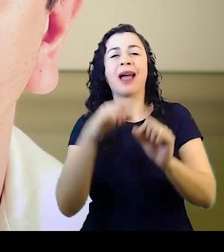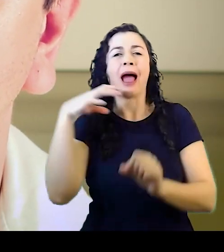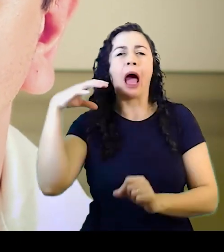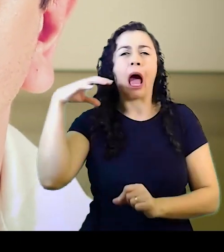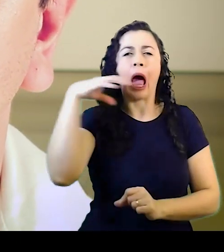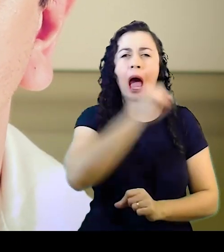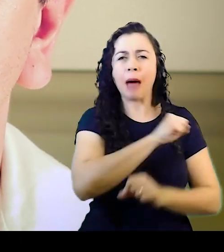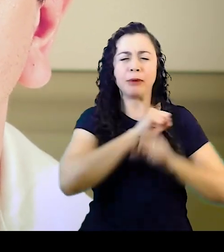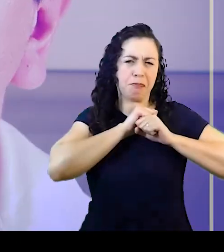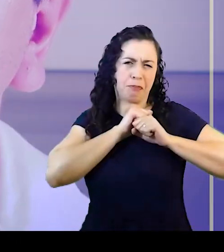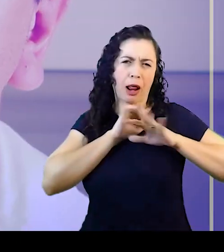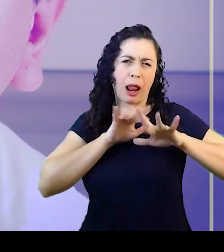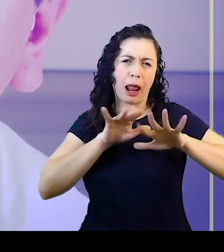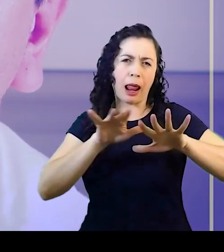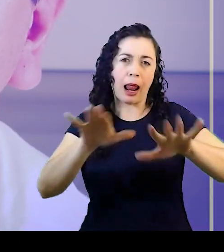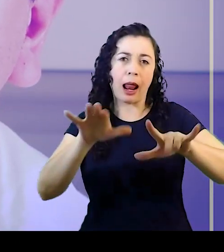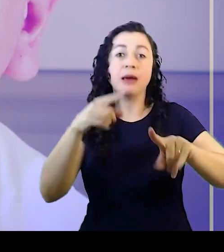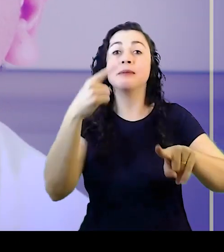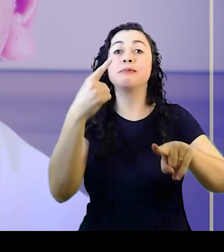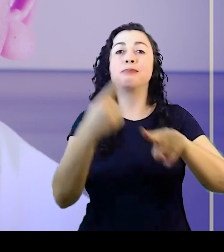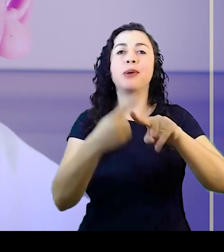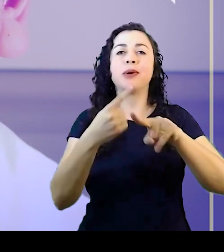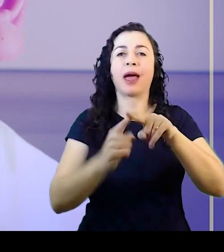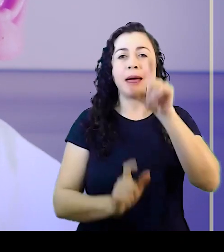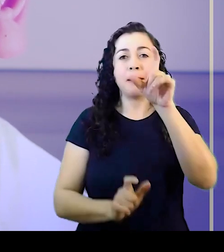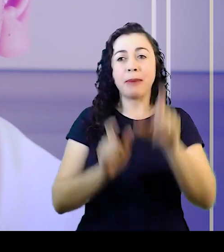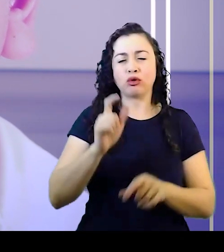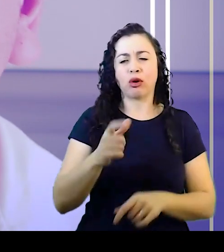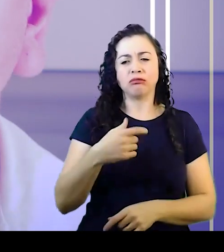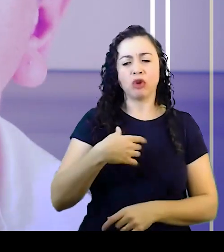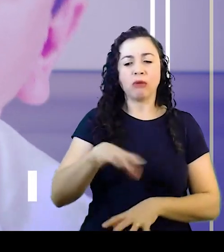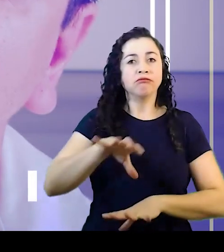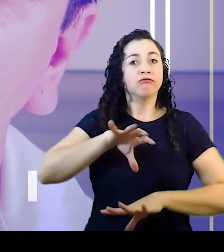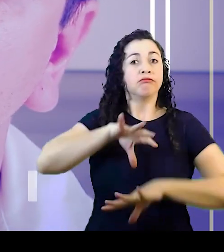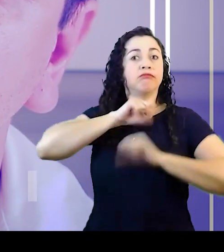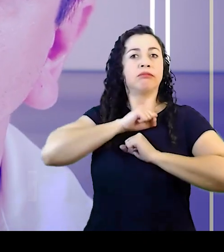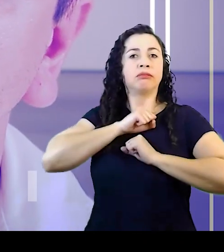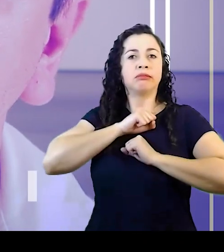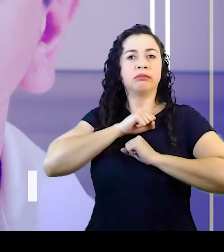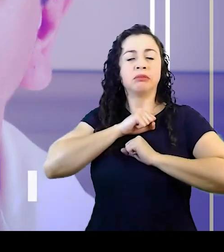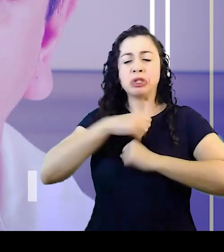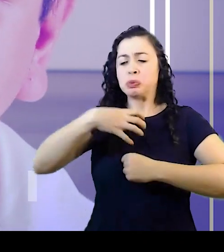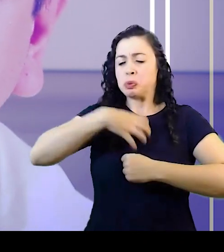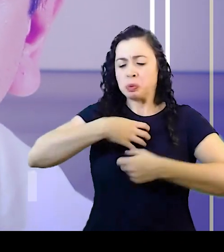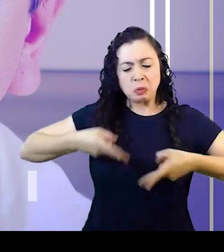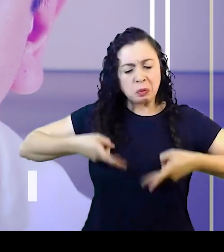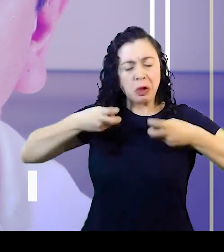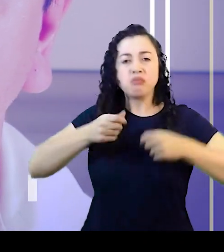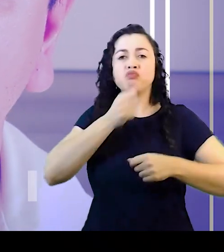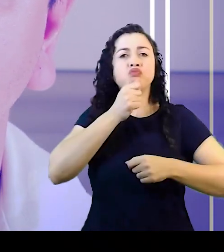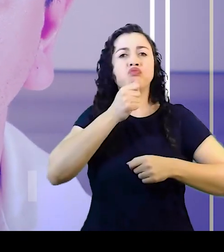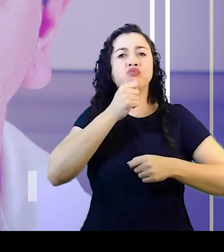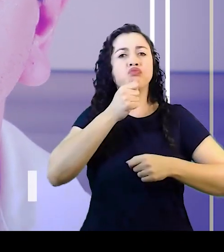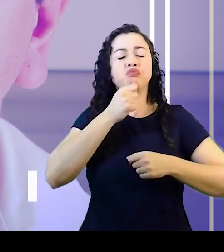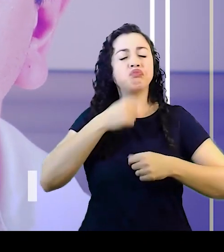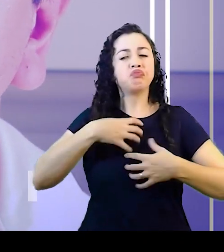From the moment a person gets infected, quickly, even before they have symptoms, they spread it,